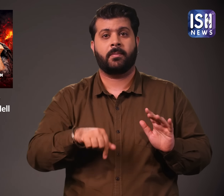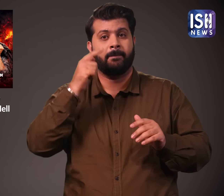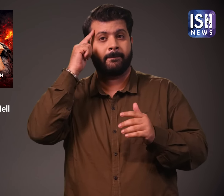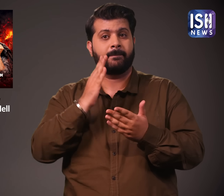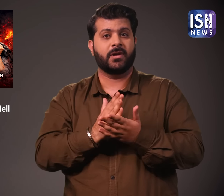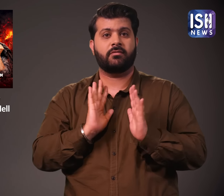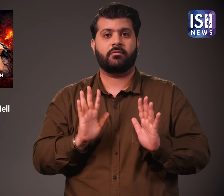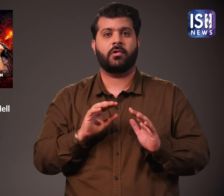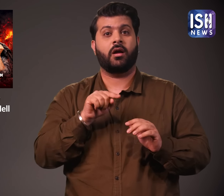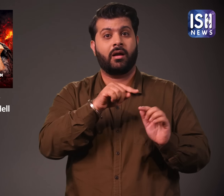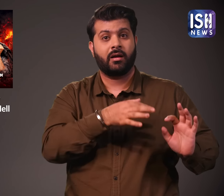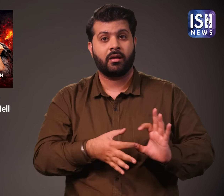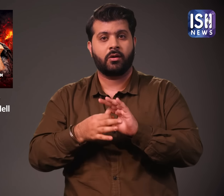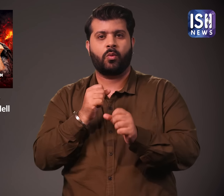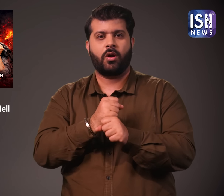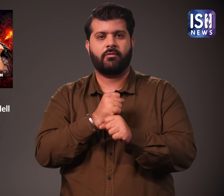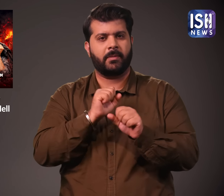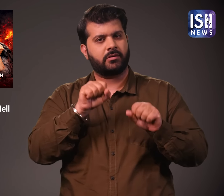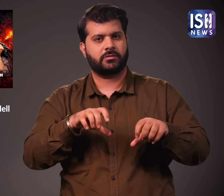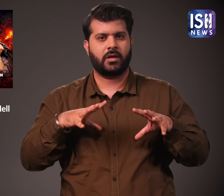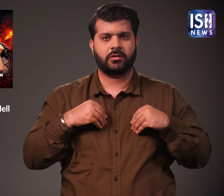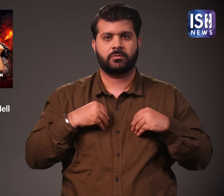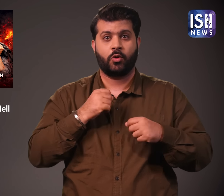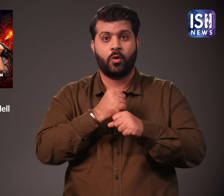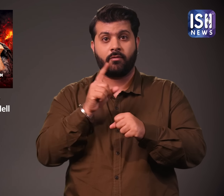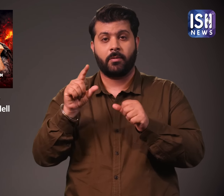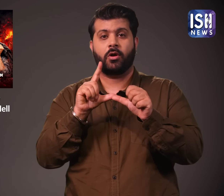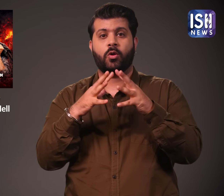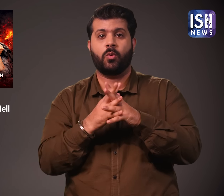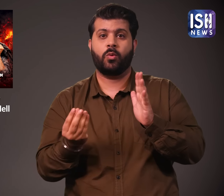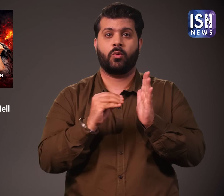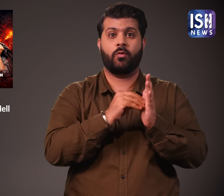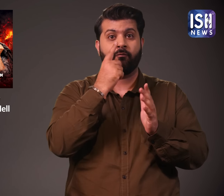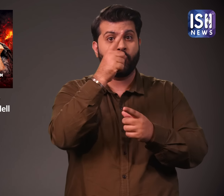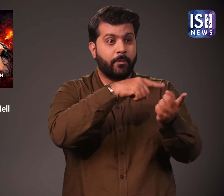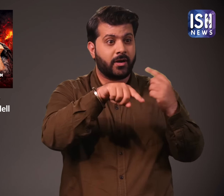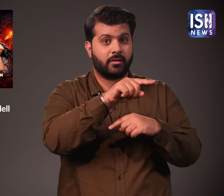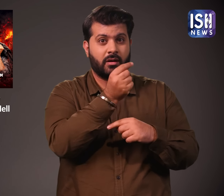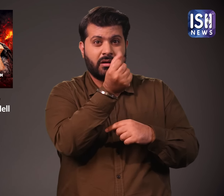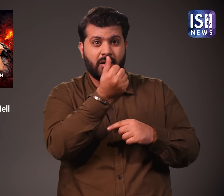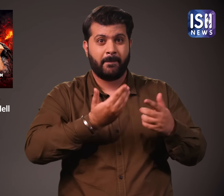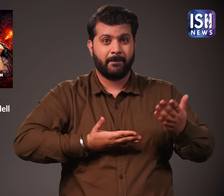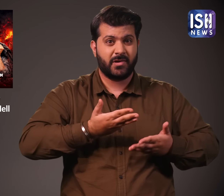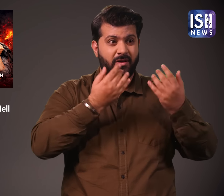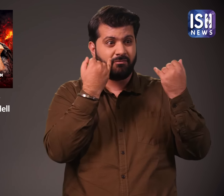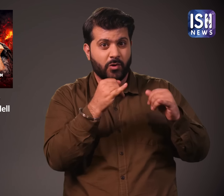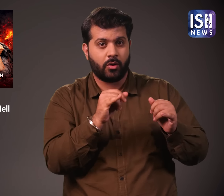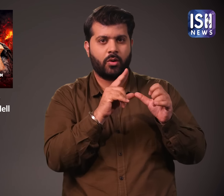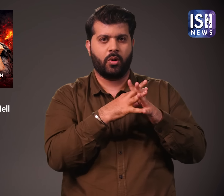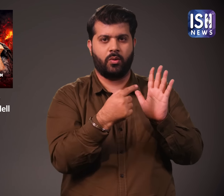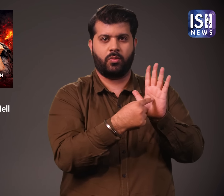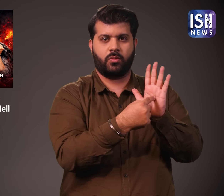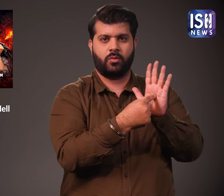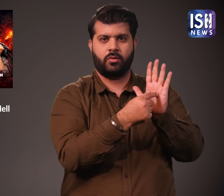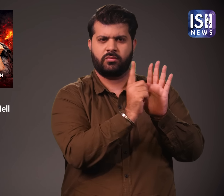Because of these beliefs, the government started to believe that women’s behavior must be controlled by law.